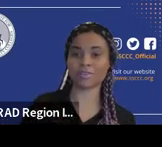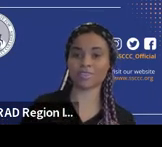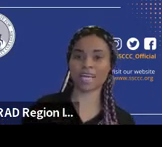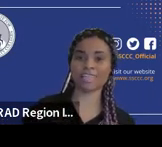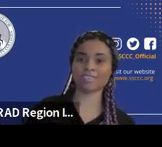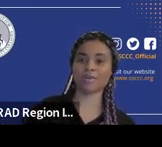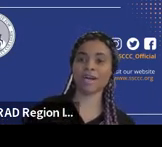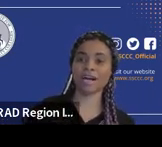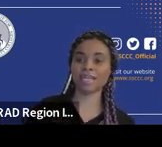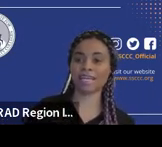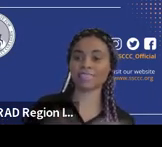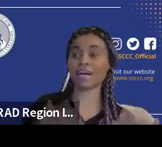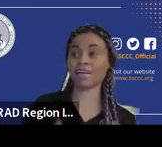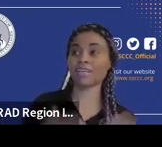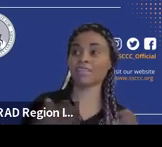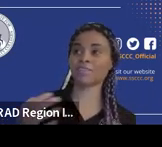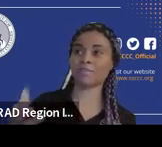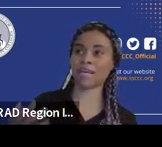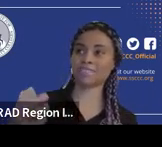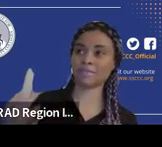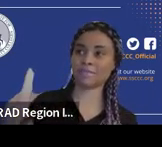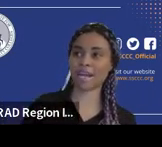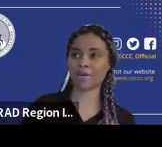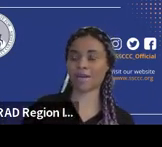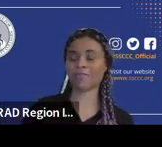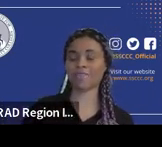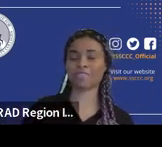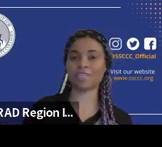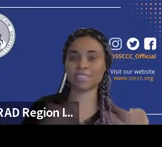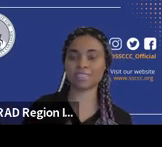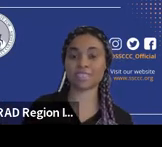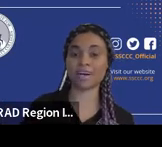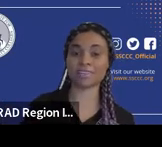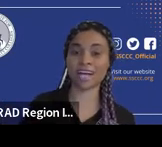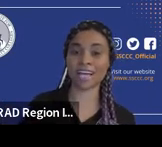So, and I saw during the pandemic how everything transitioned online.